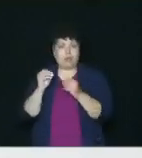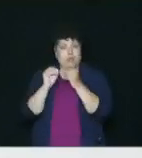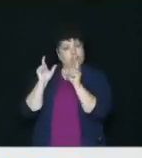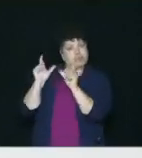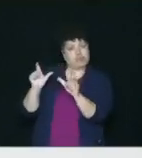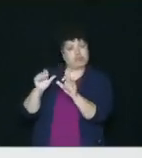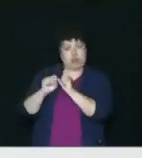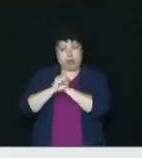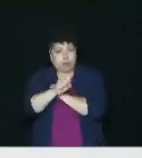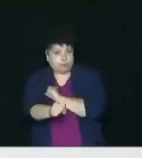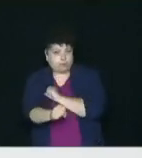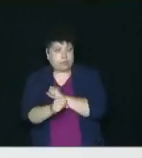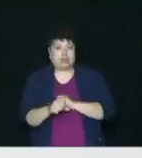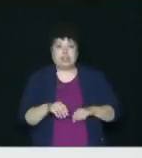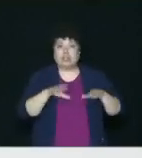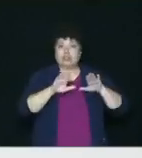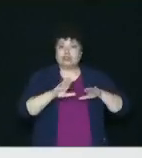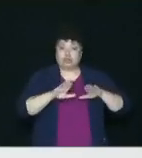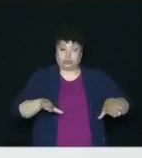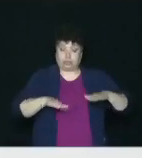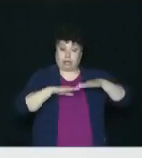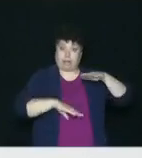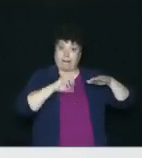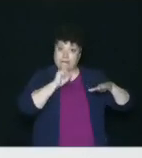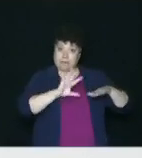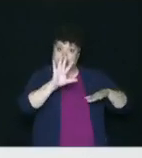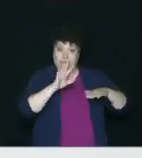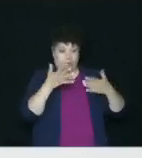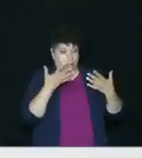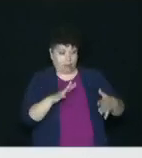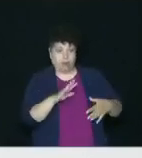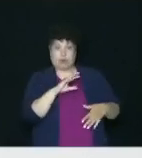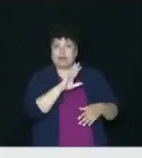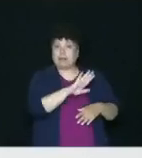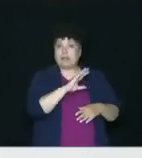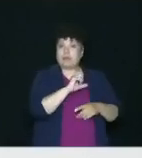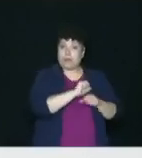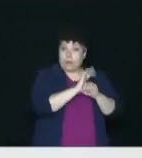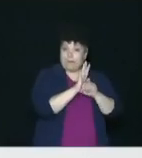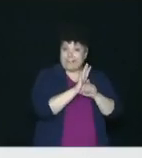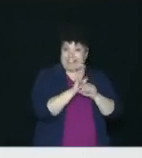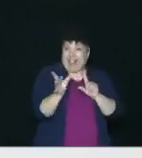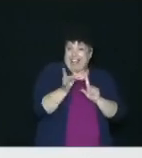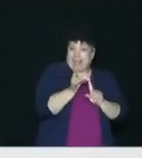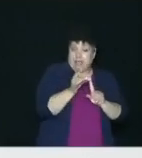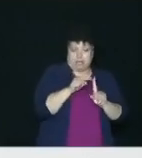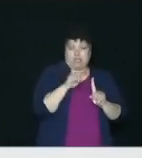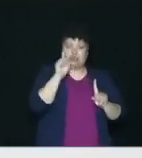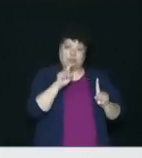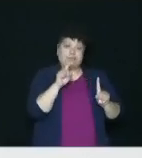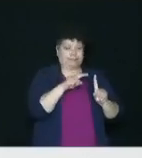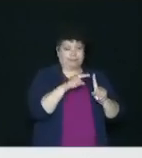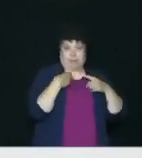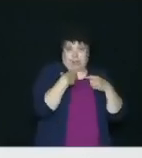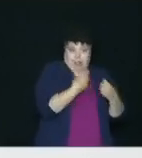IMPROVE THE IMMUNE RESPONSE, IT CAN PROVIDE STRONGER AND LONGER LASTING PROTECTION.